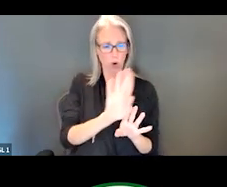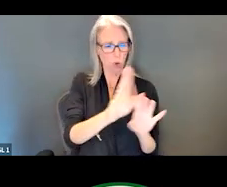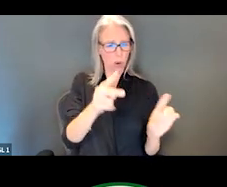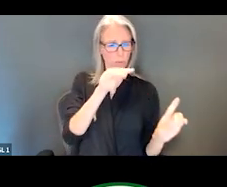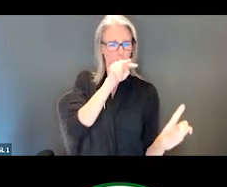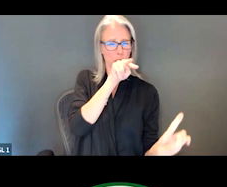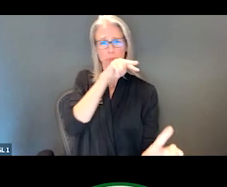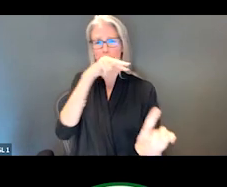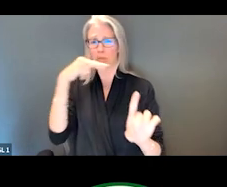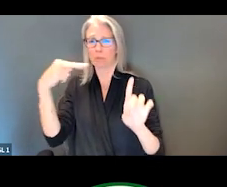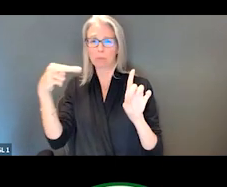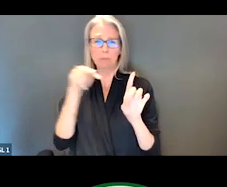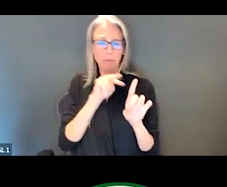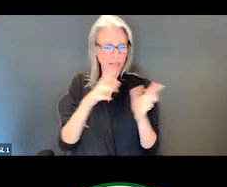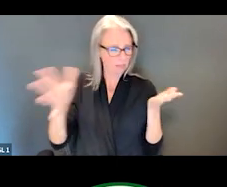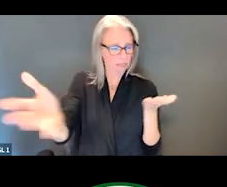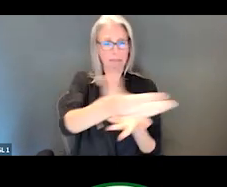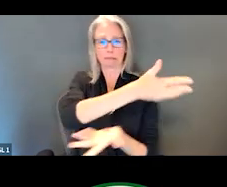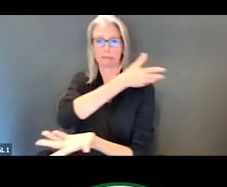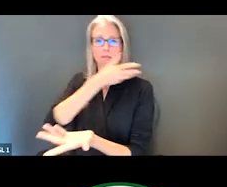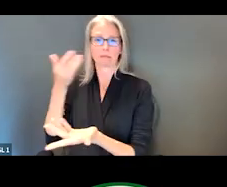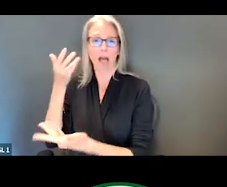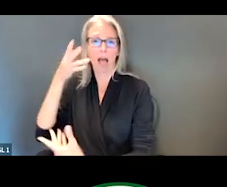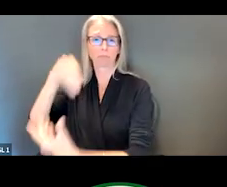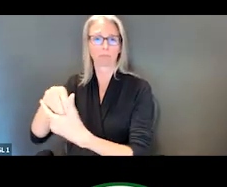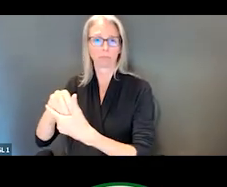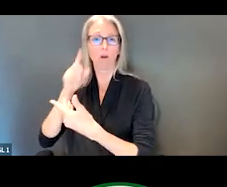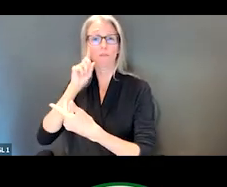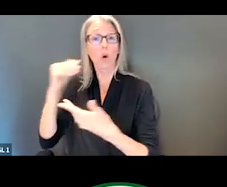at the standard if you can and put in your, your thoughts on what's missing.